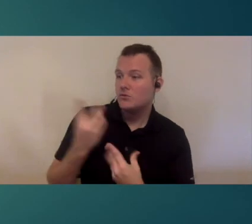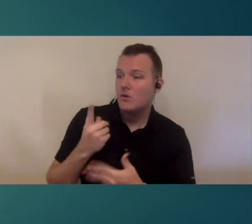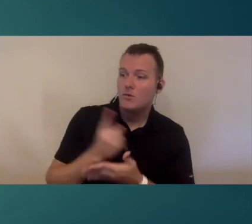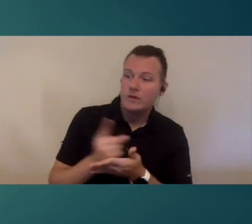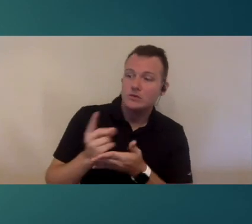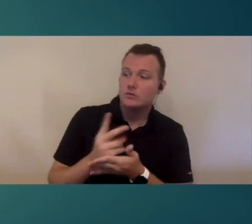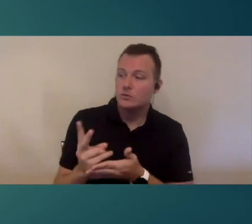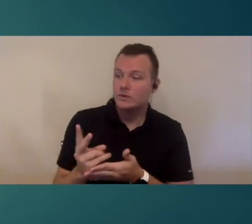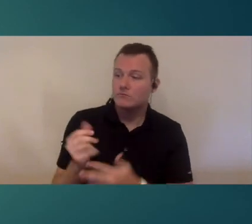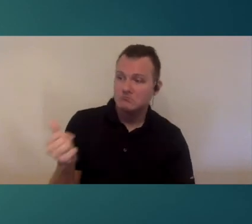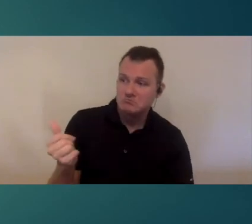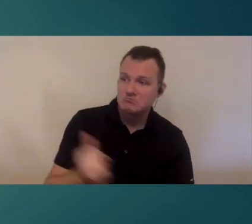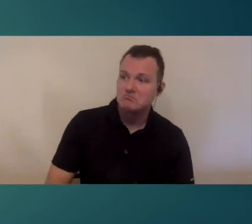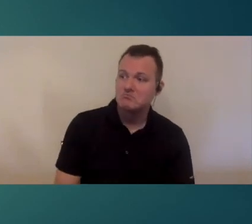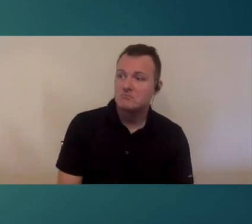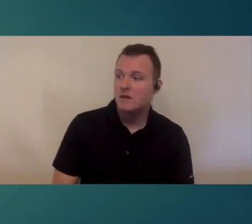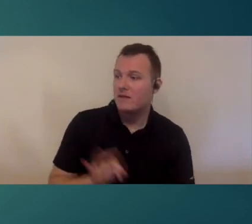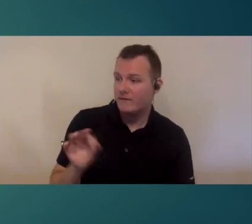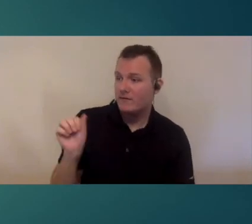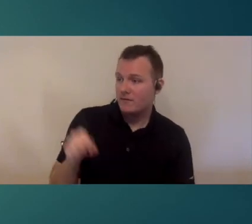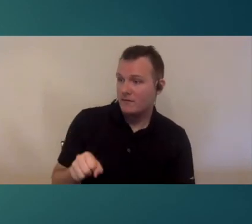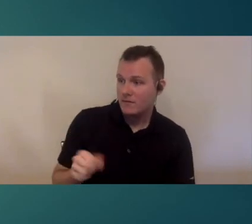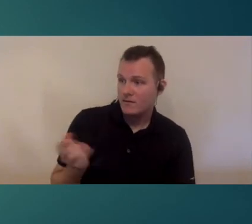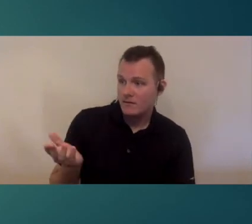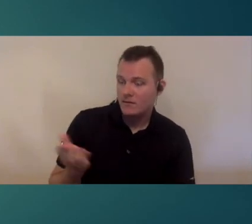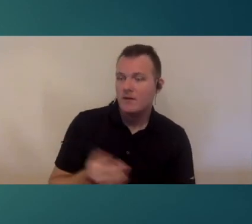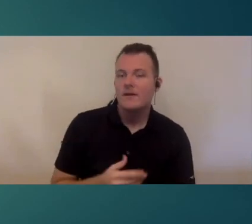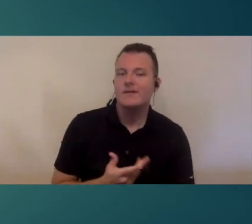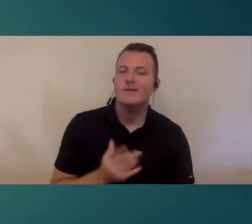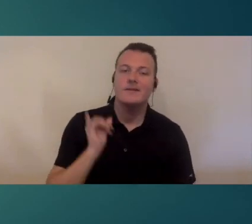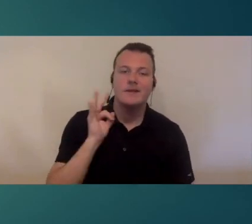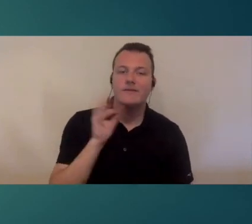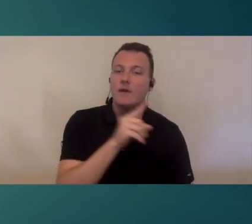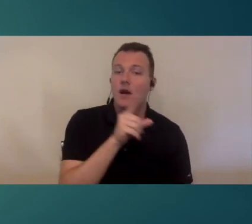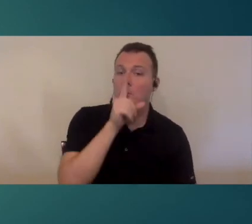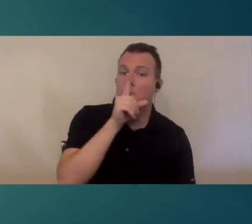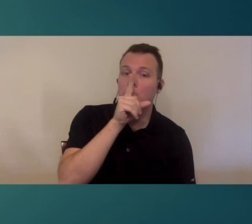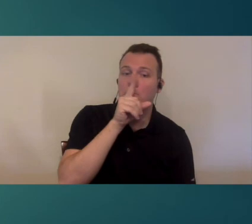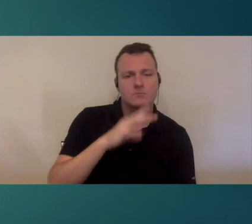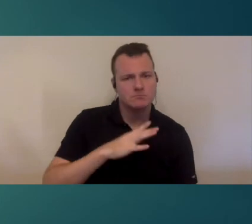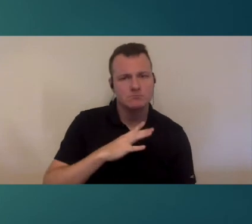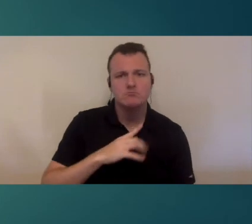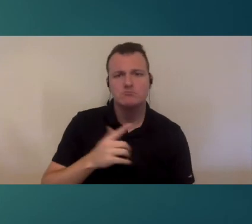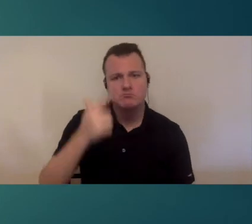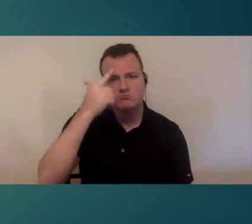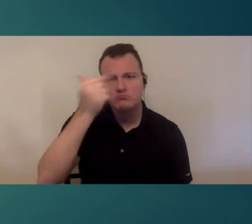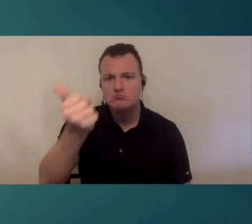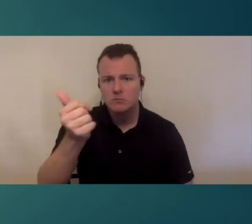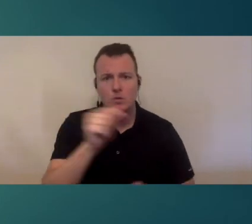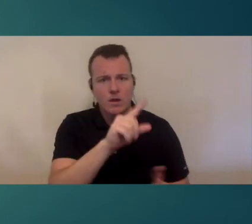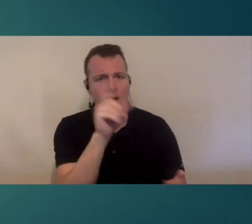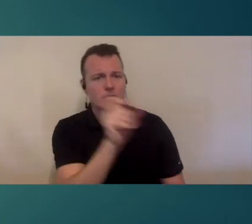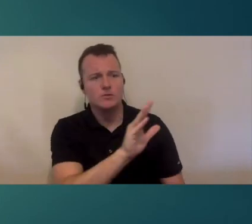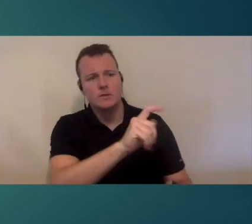two weeks if that's possible,' but if they don't, it's okay to ask them what their